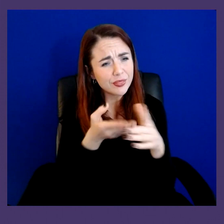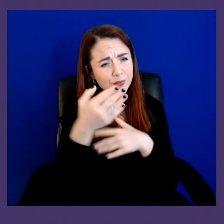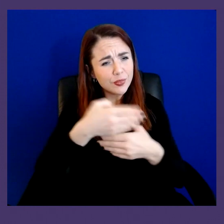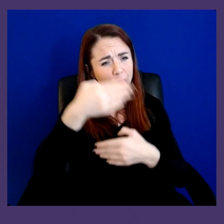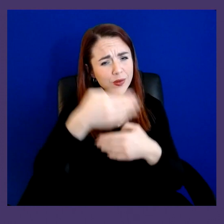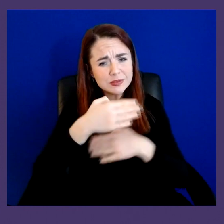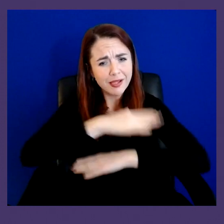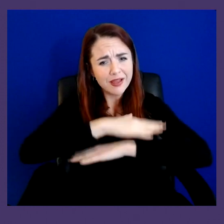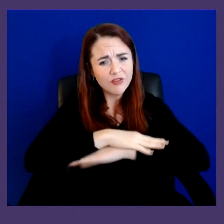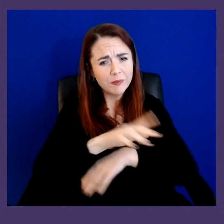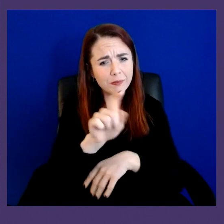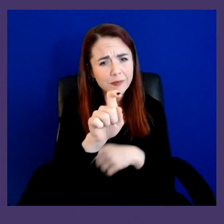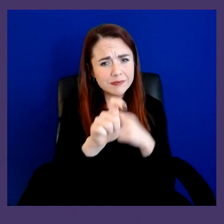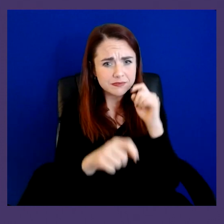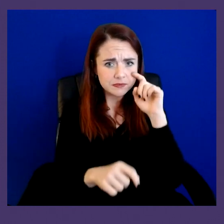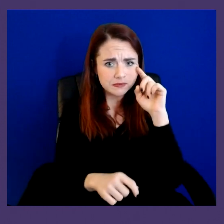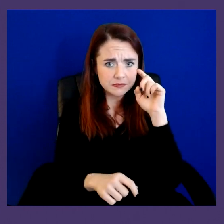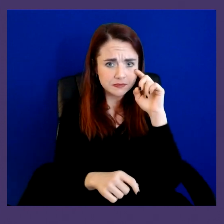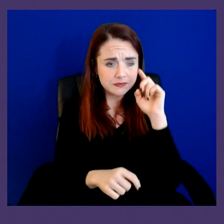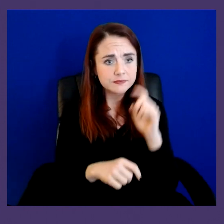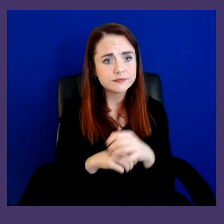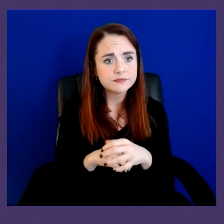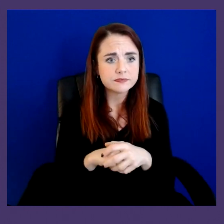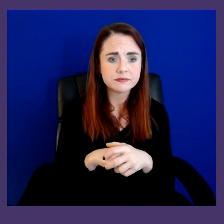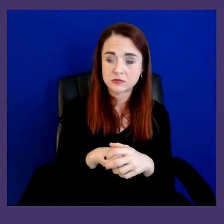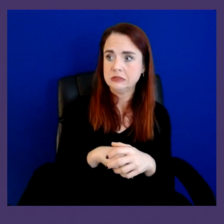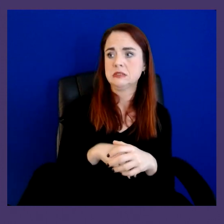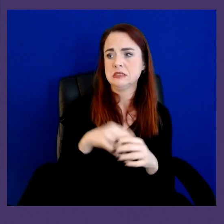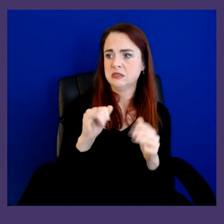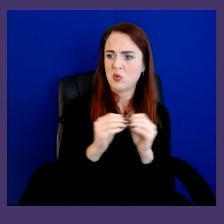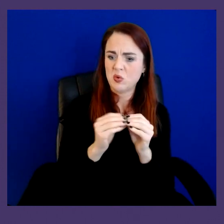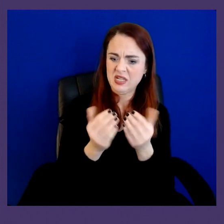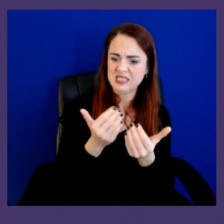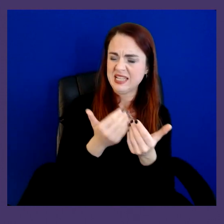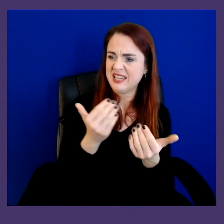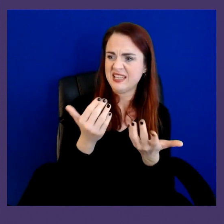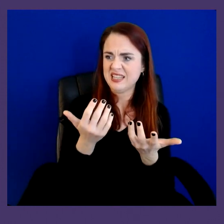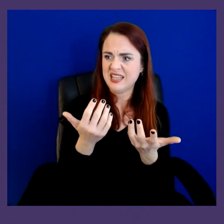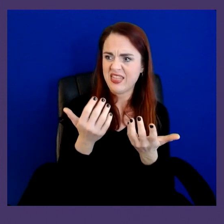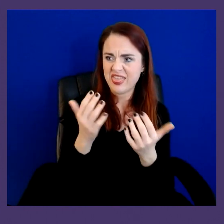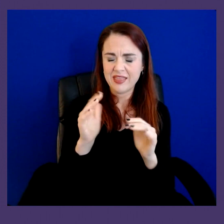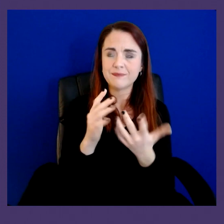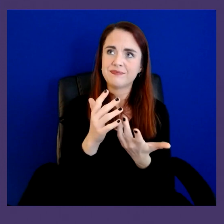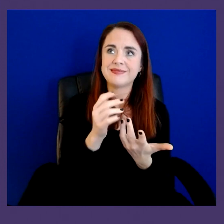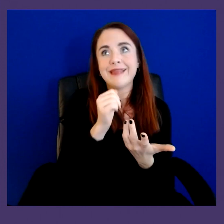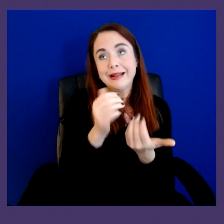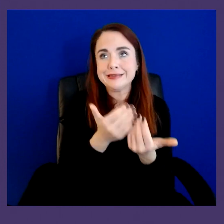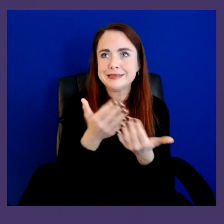easier than we expected. We chose the React Native for Windows platform because, one,